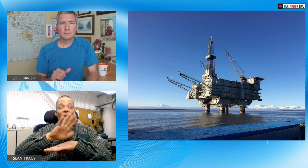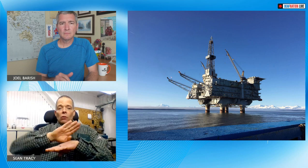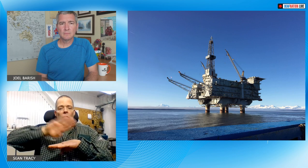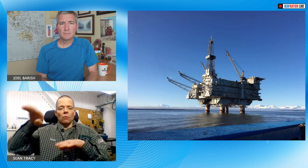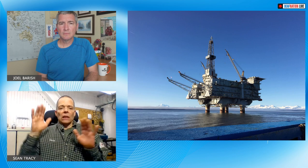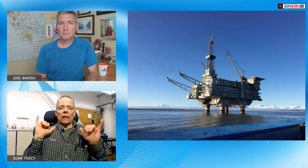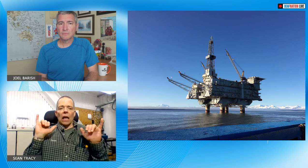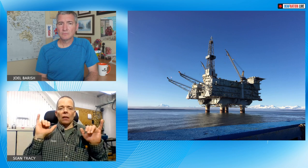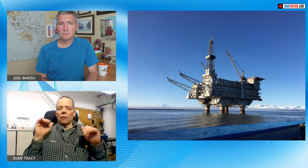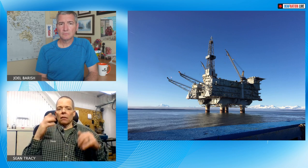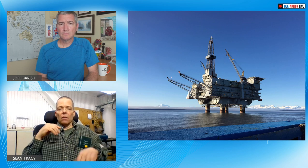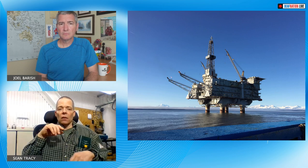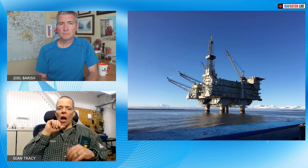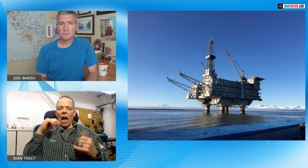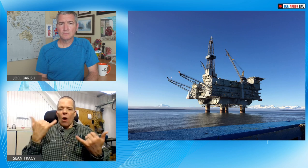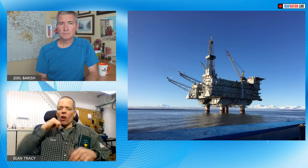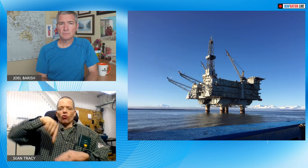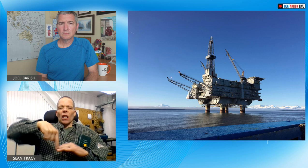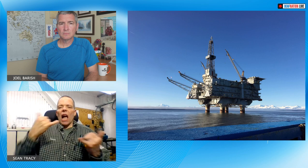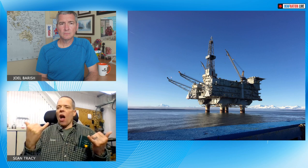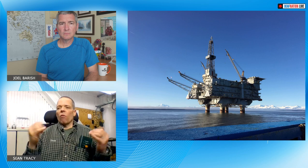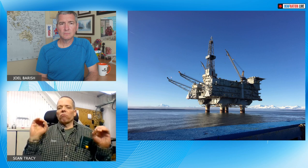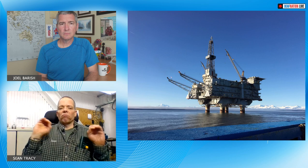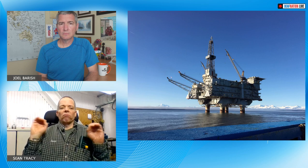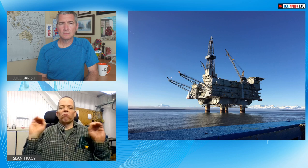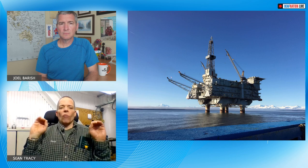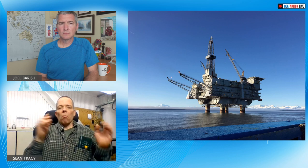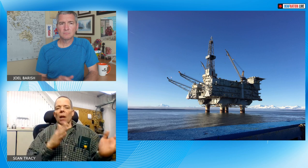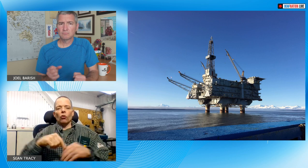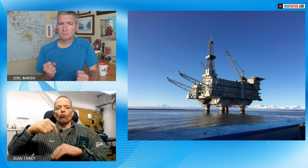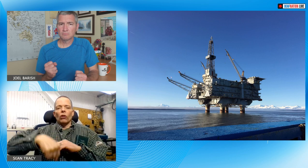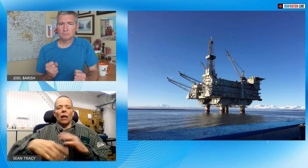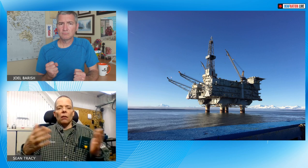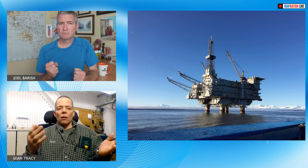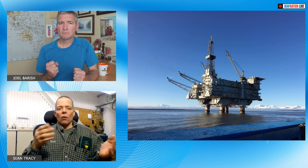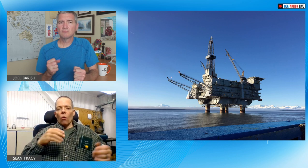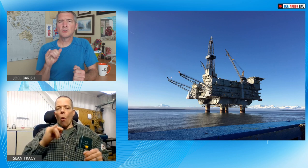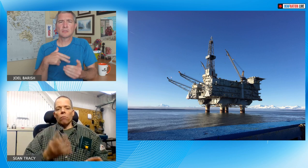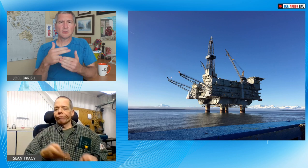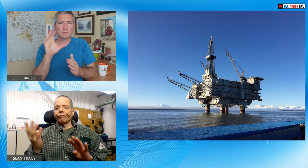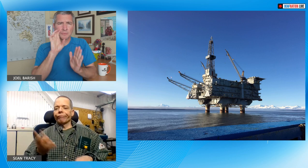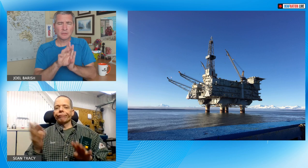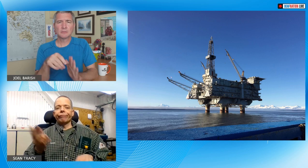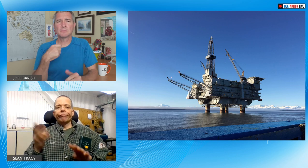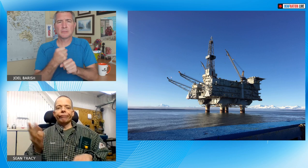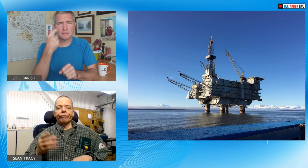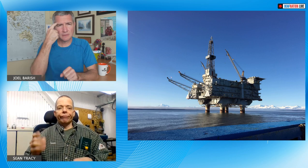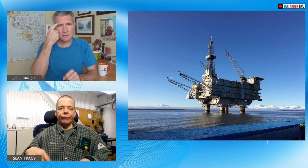Once the drilling is done, the drill is removed. But right now, we're not doing any drilling and we have no plans to drill either. We're just pumping out the oil right now.